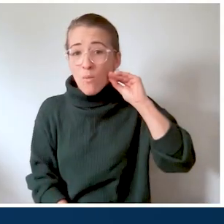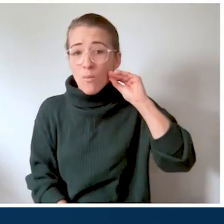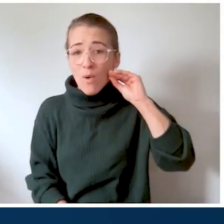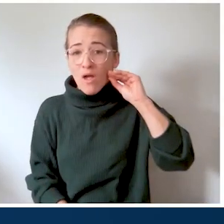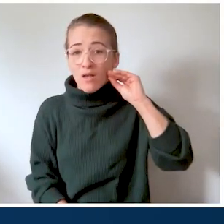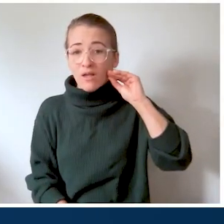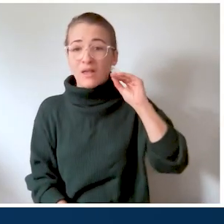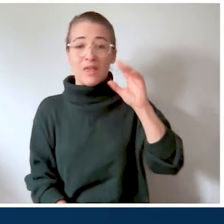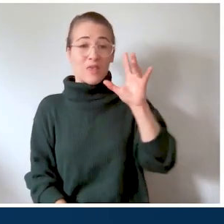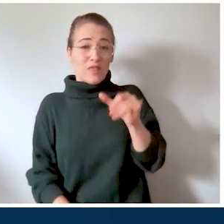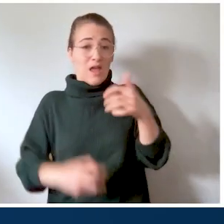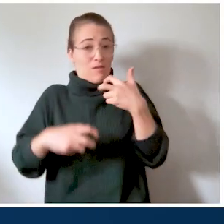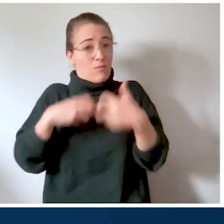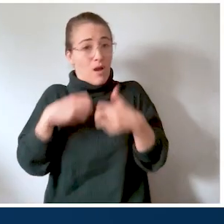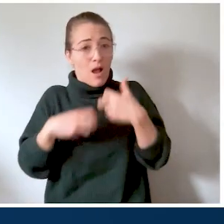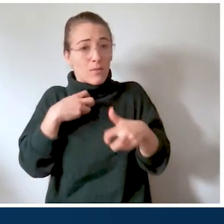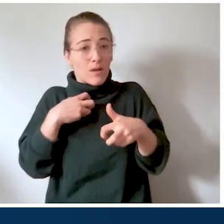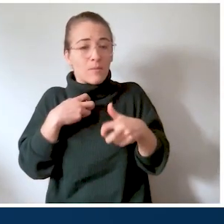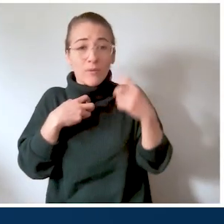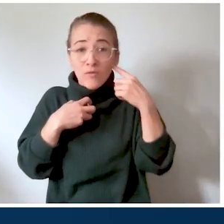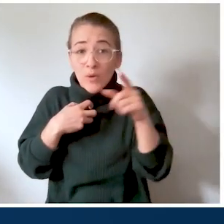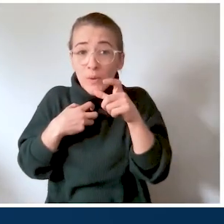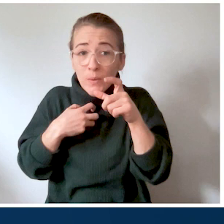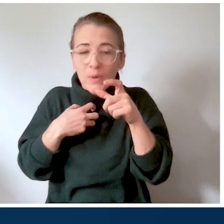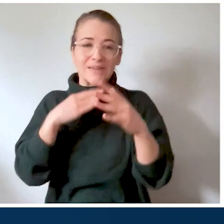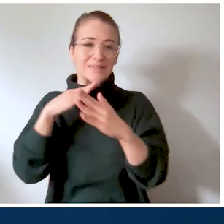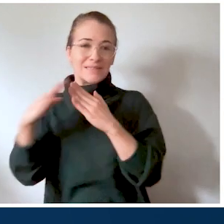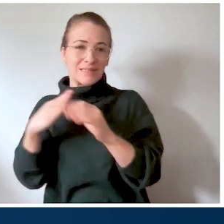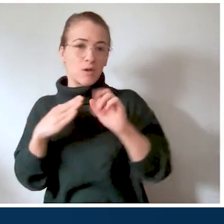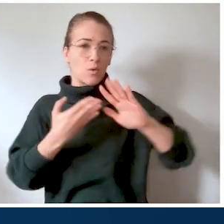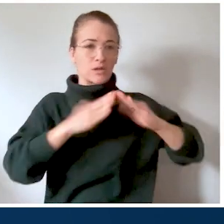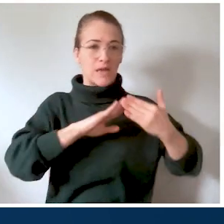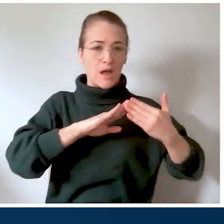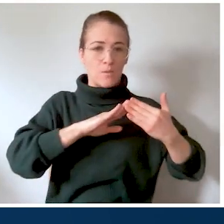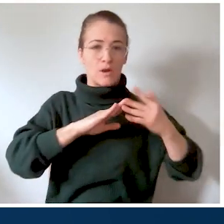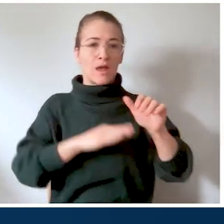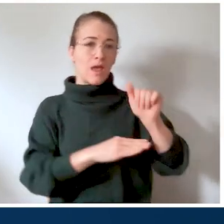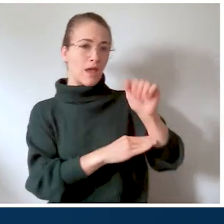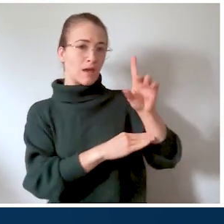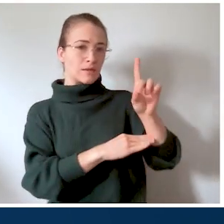that ultimately is the problem for the city or the town because the Americans with Disabilities Act